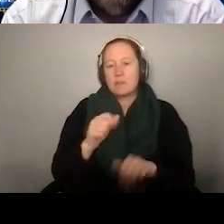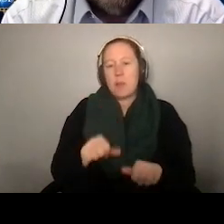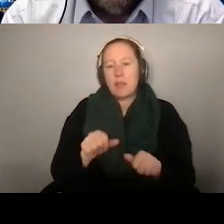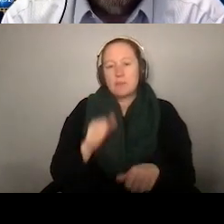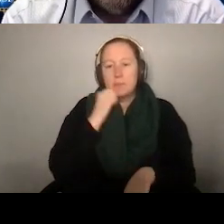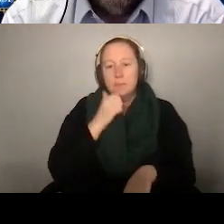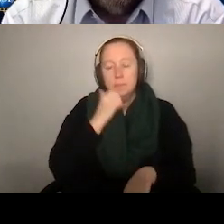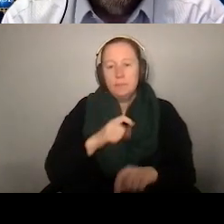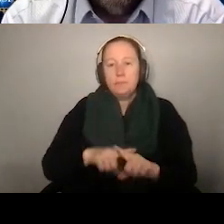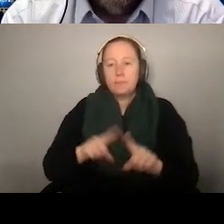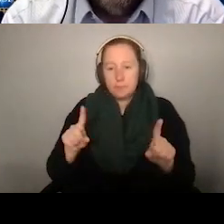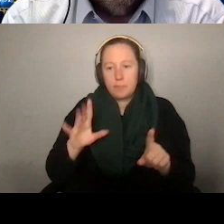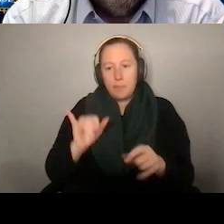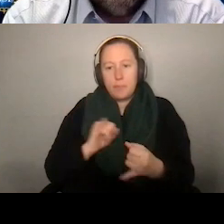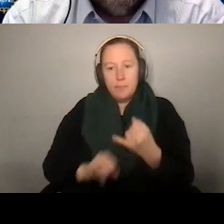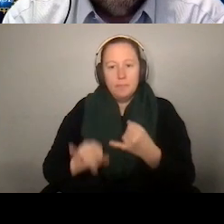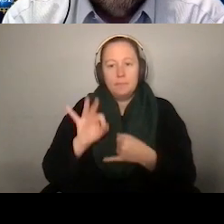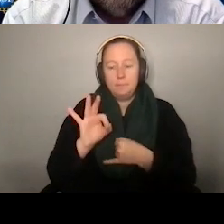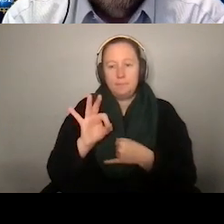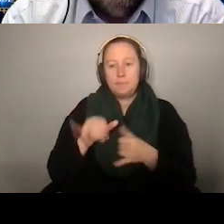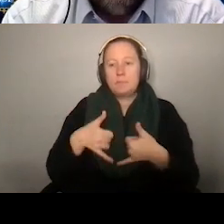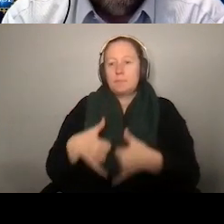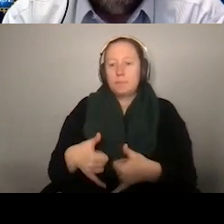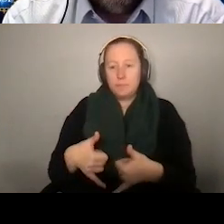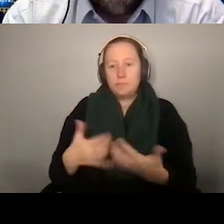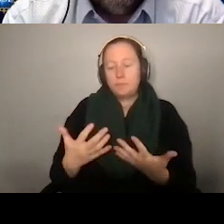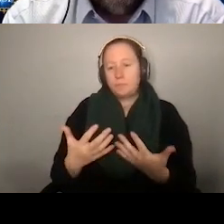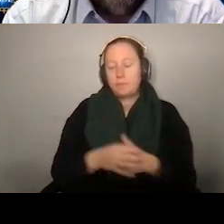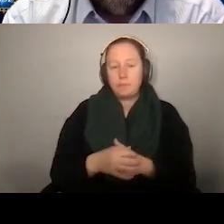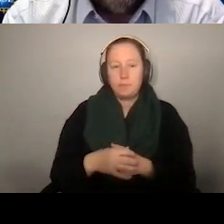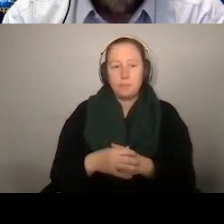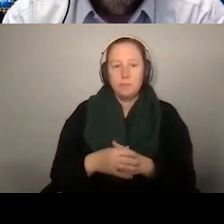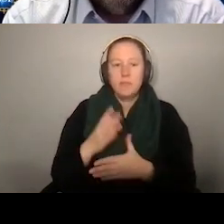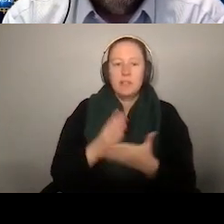it up by the end of the award. In certain circumstances, special treatment